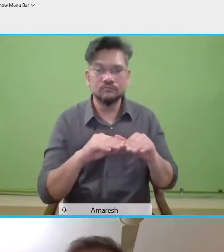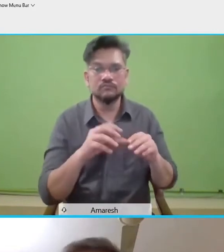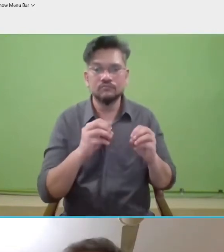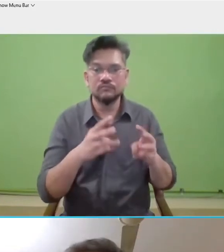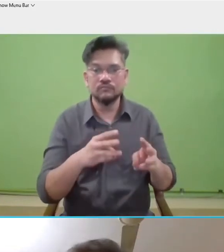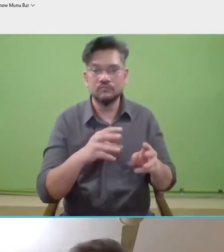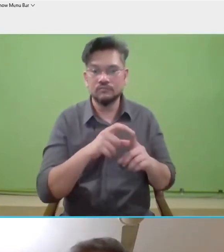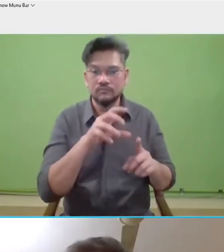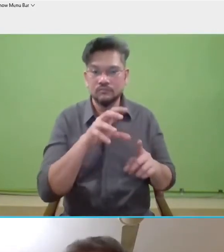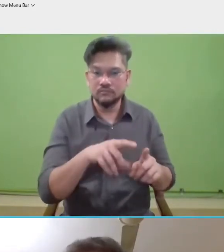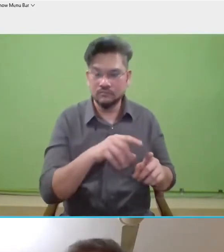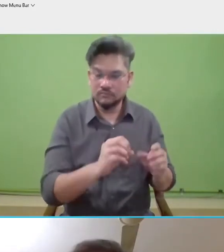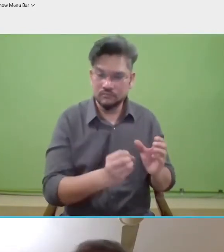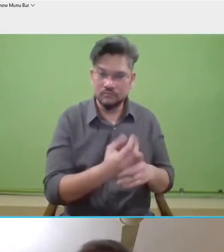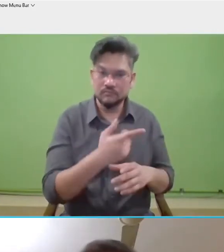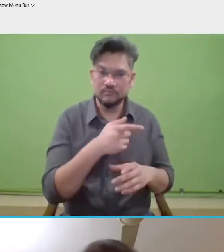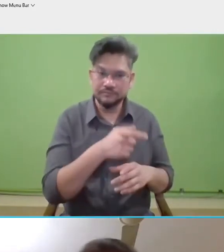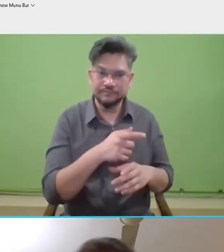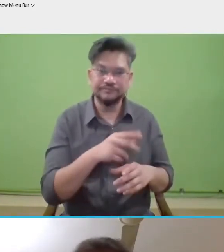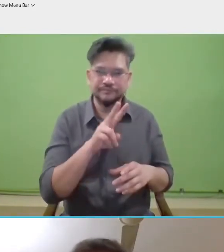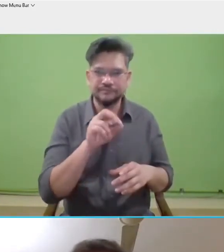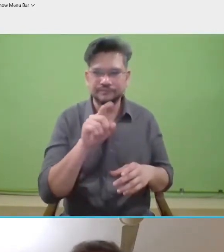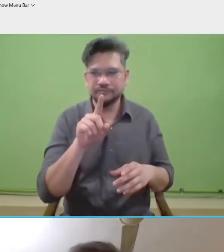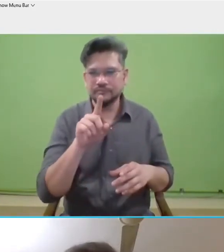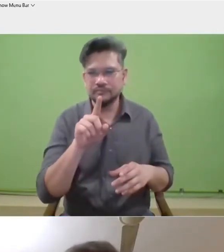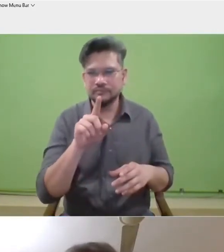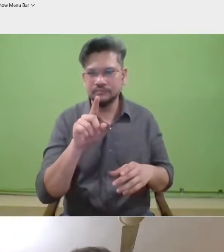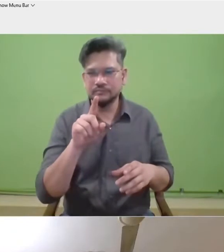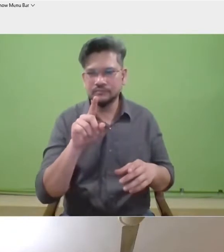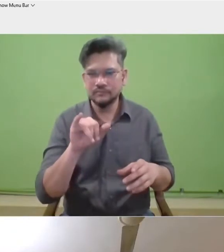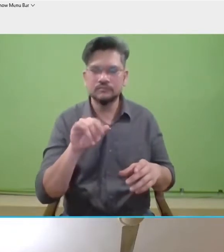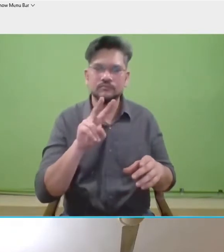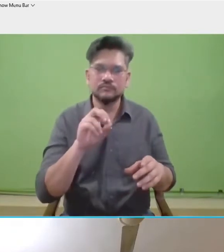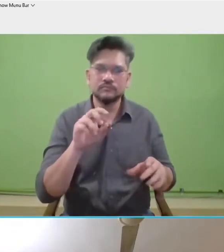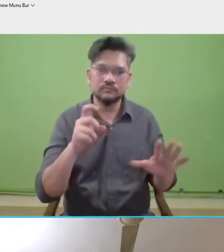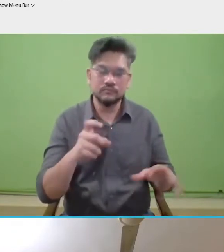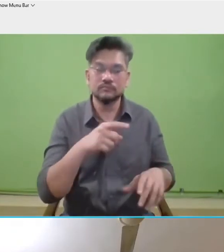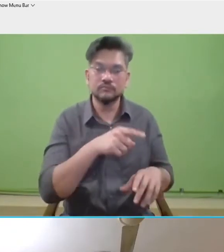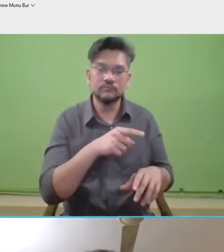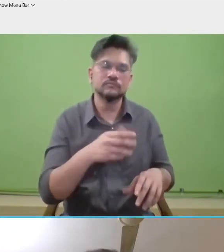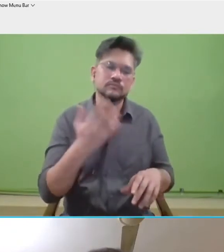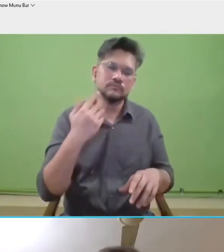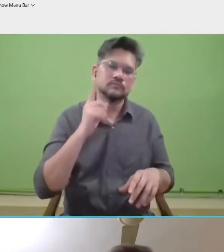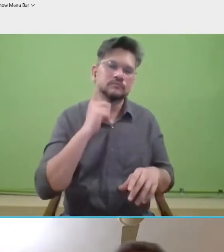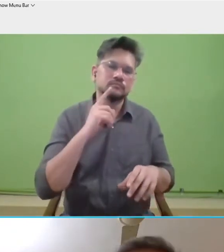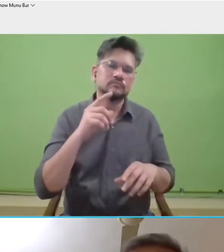we identified some deaf students for the first time and we provided support then we started